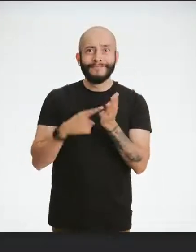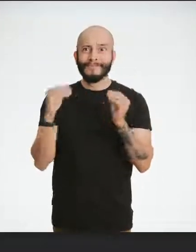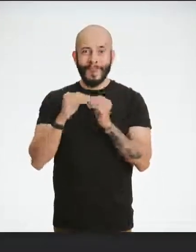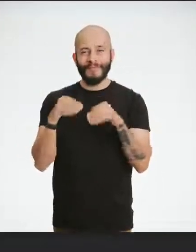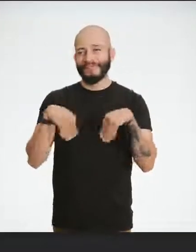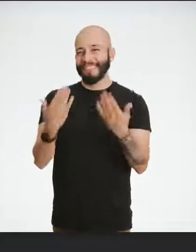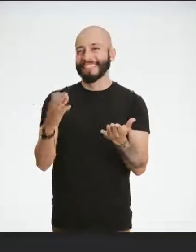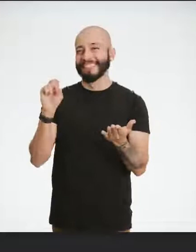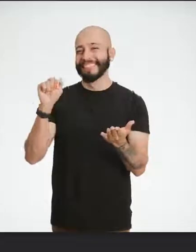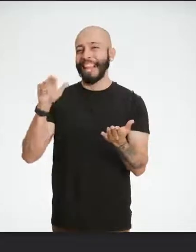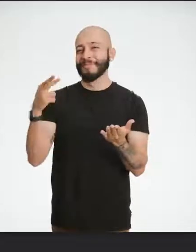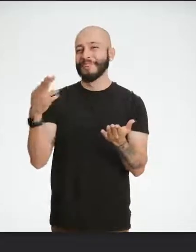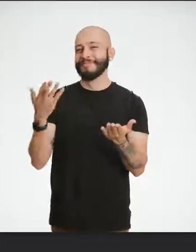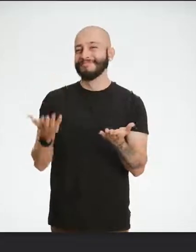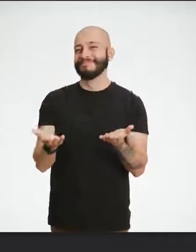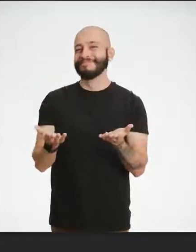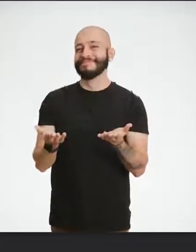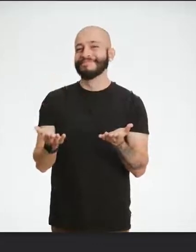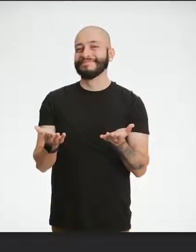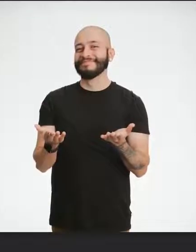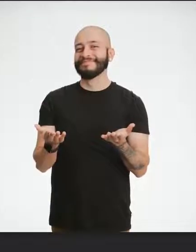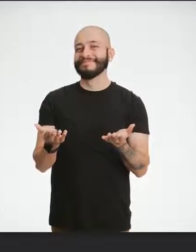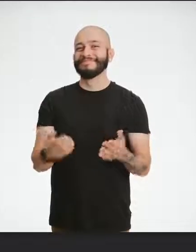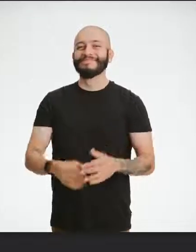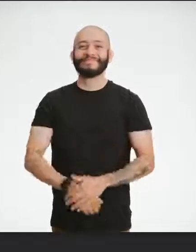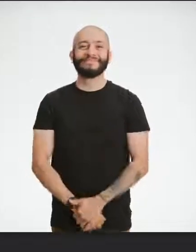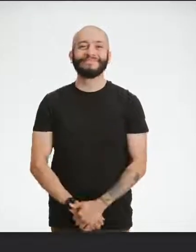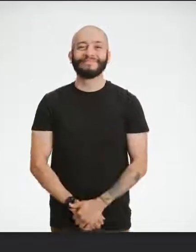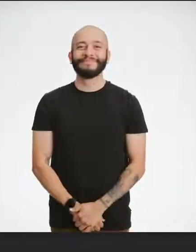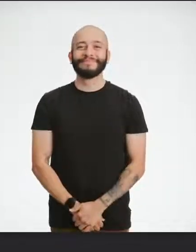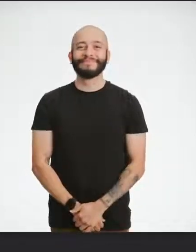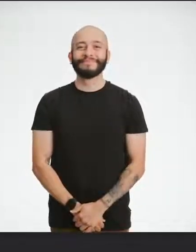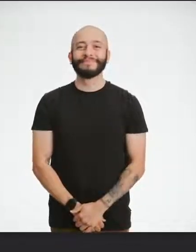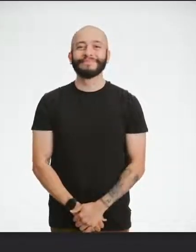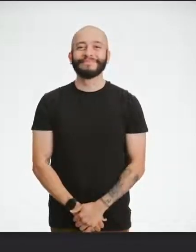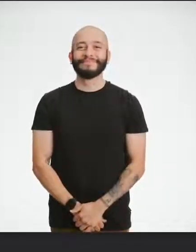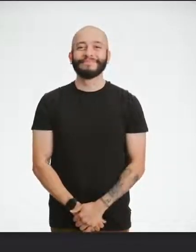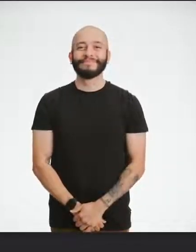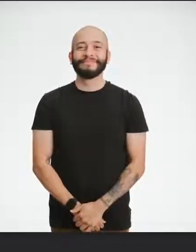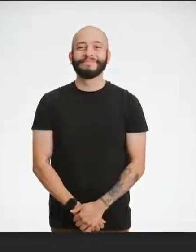And to tell you more, let's go to Sarah.